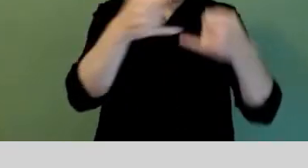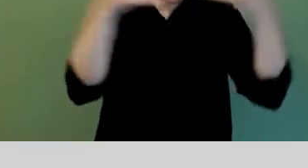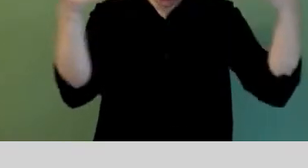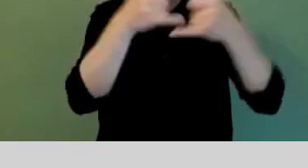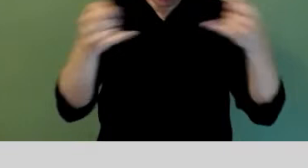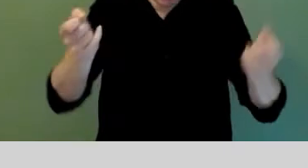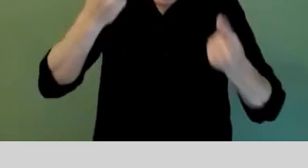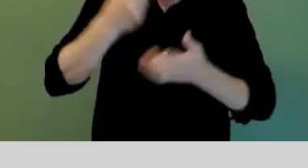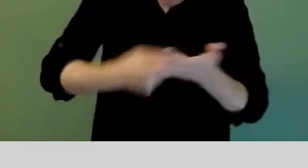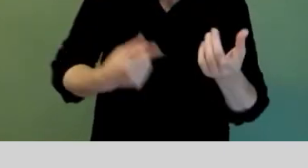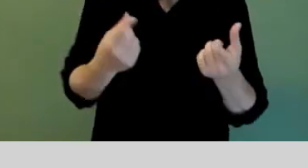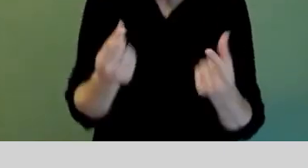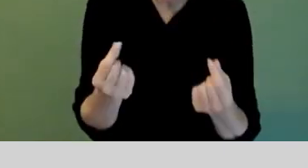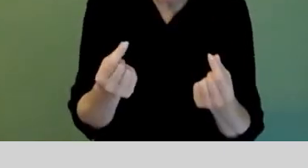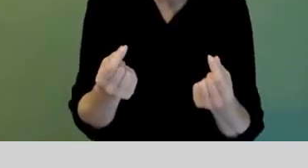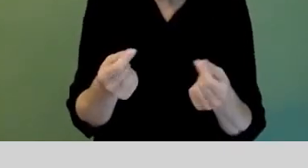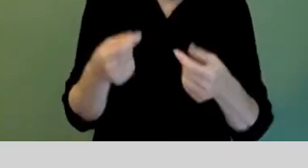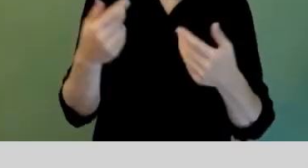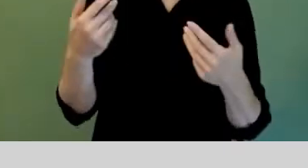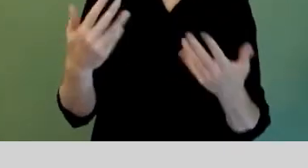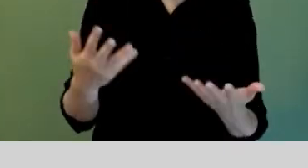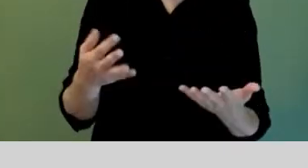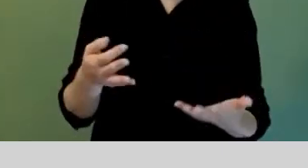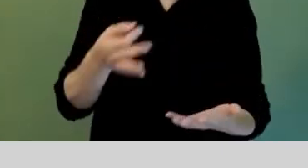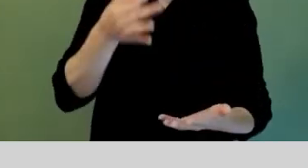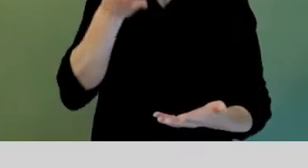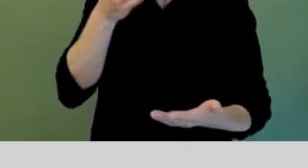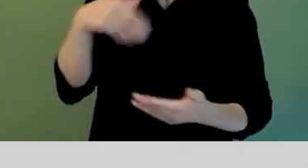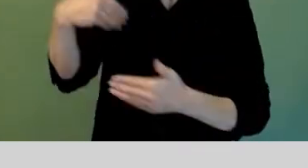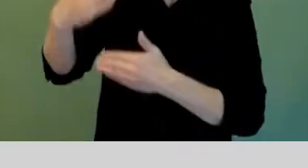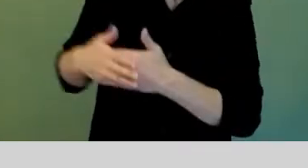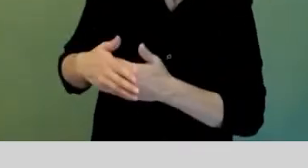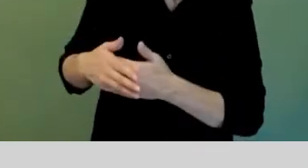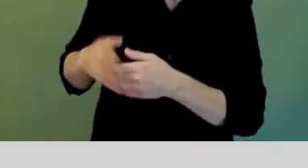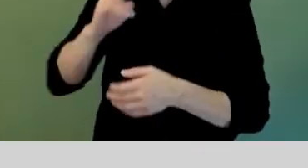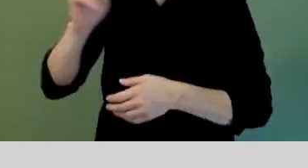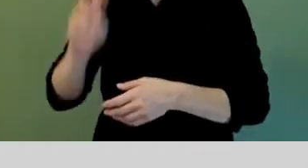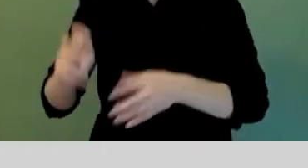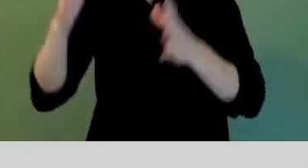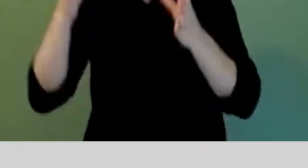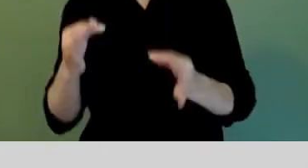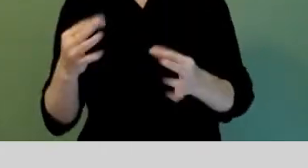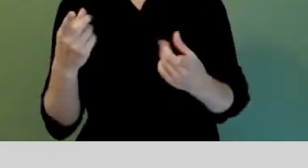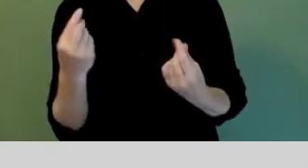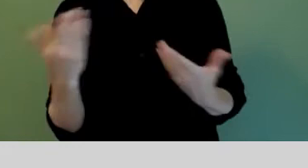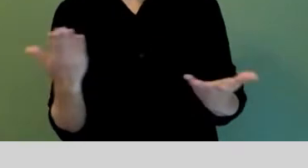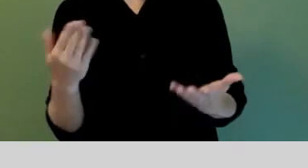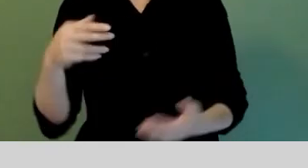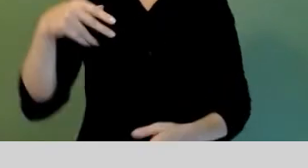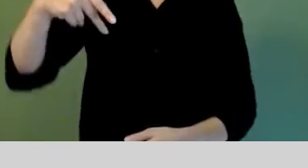And so very quickly, they decided to do something about it. PEP 318 which had a very catchy name,